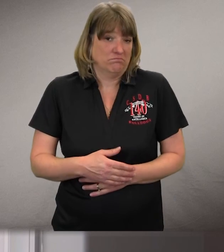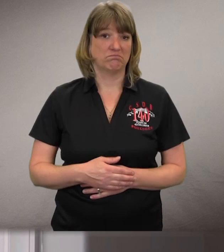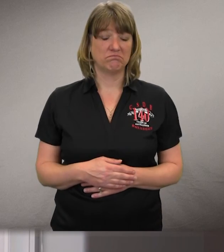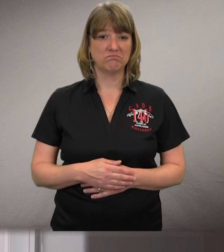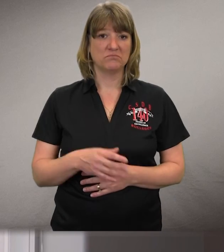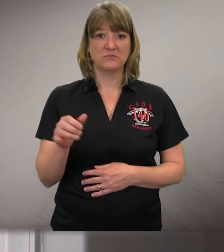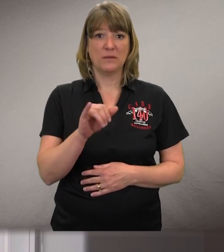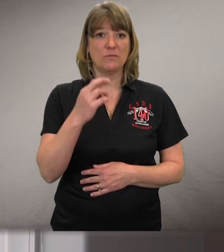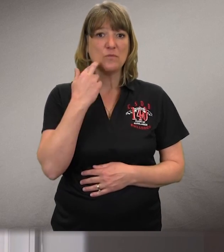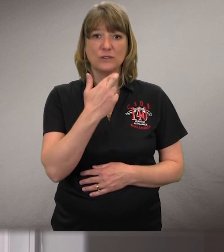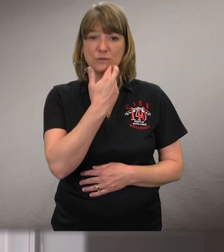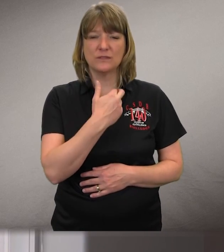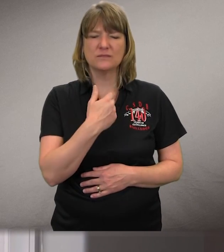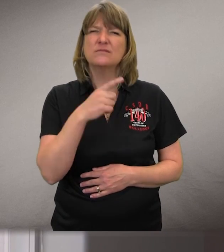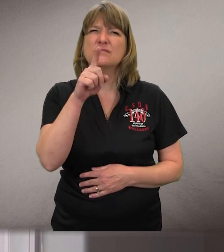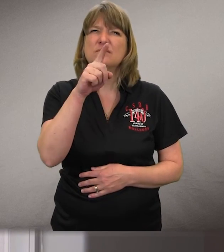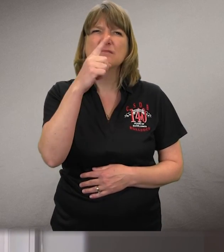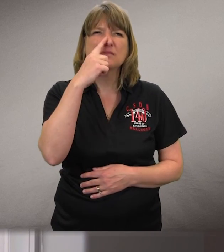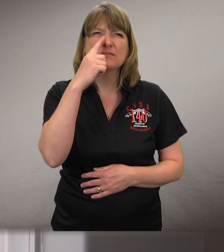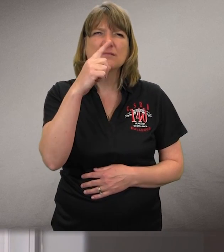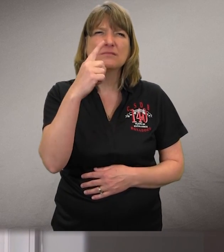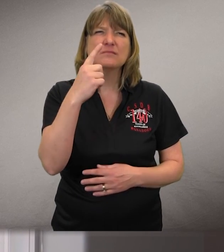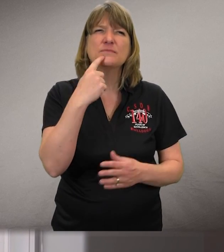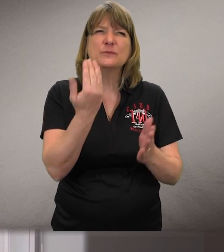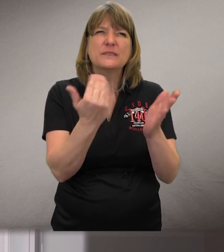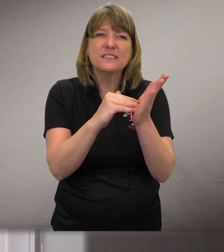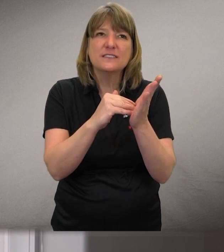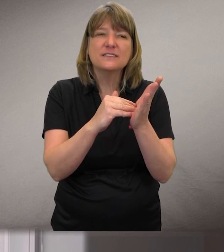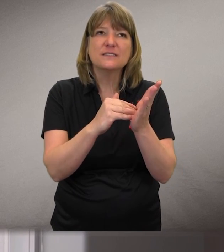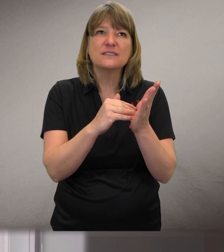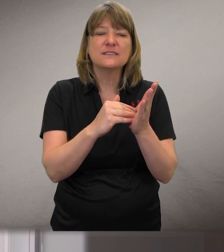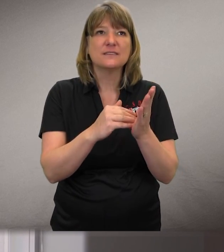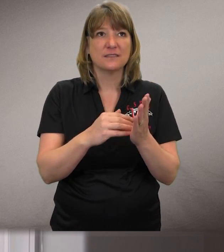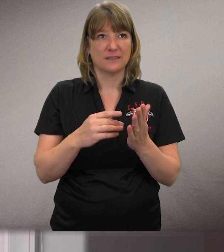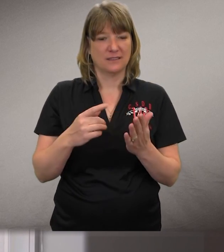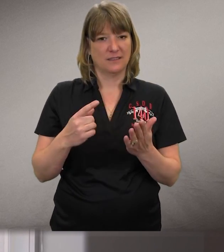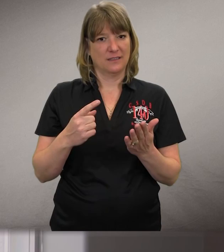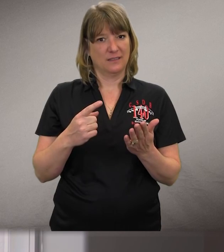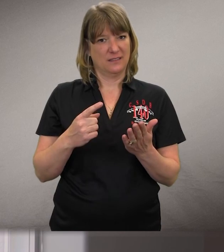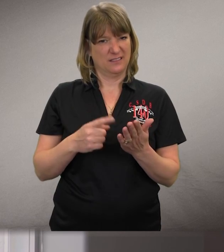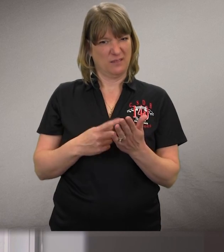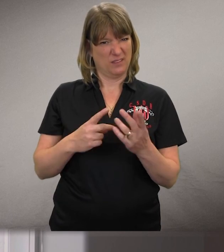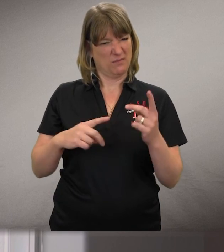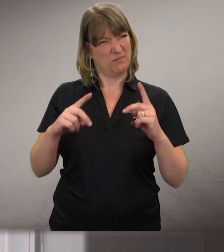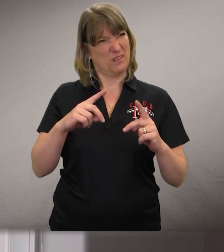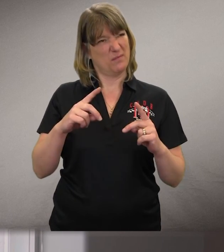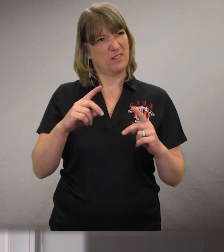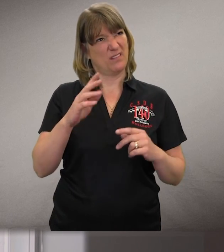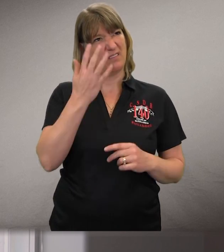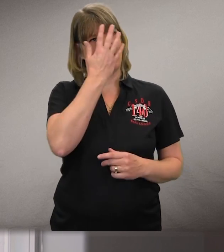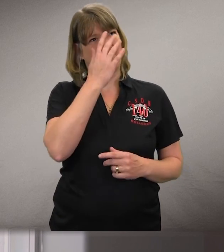But even at restaurants, I'll just ask them to repeat themselves and sometimes people seem to be annoyed